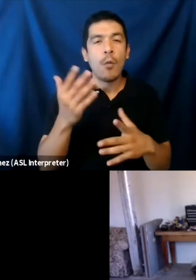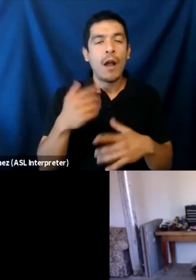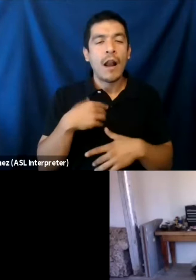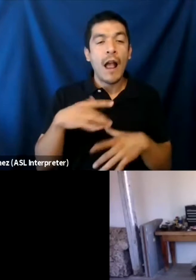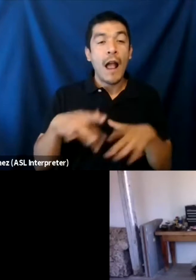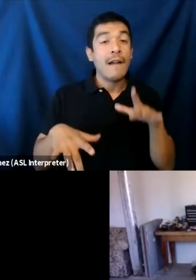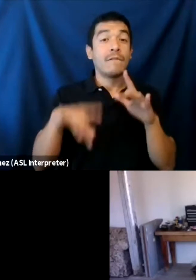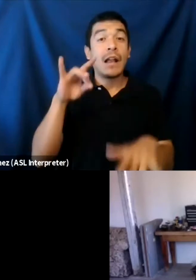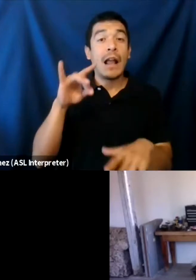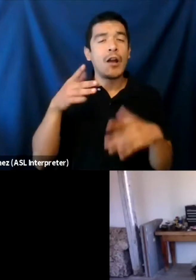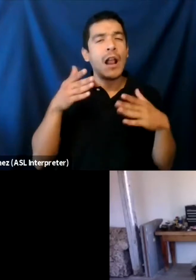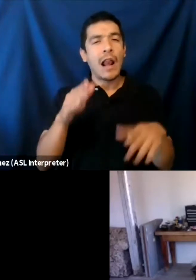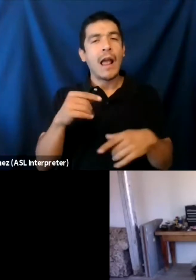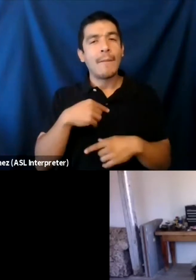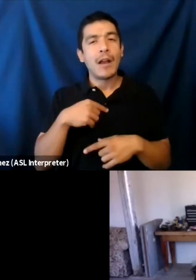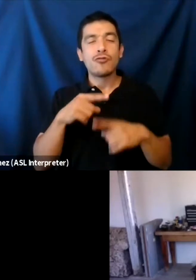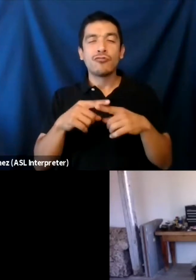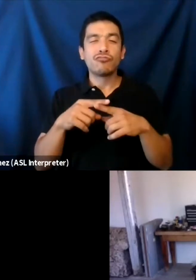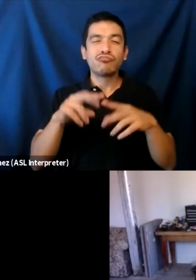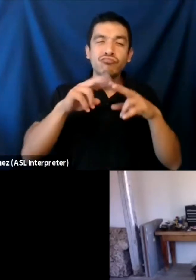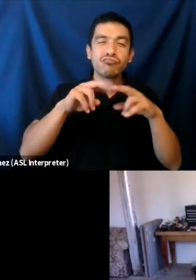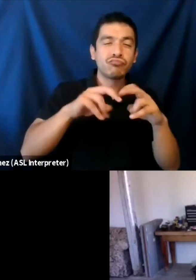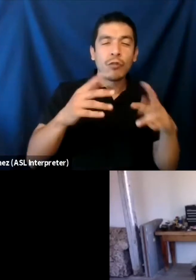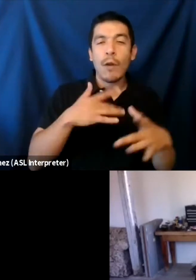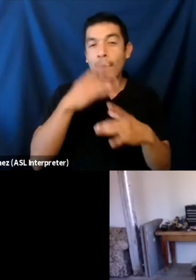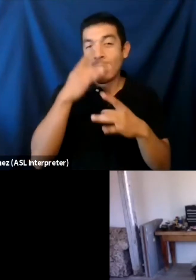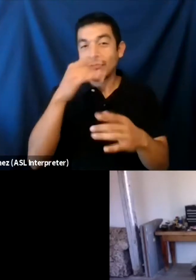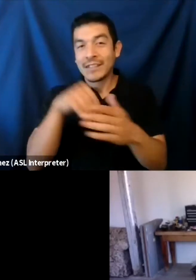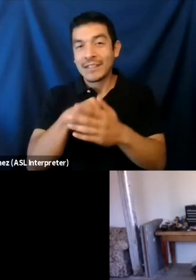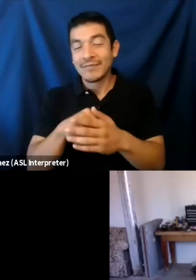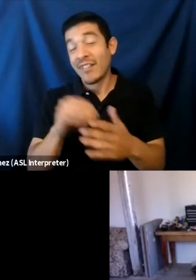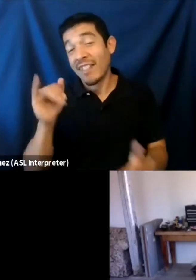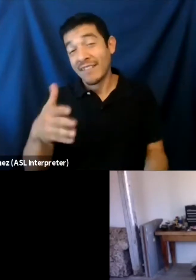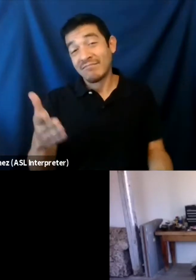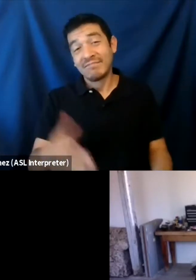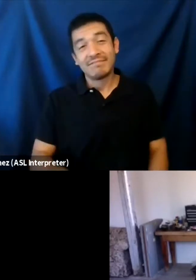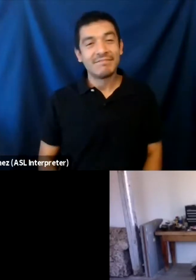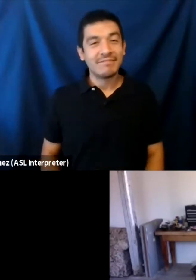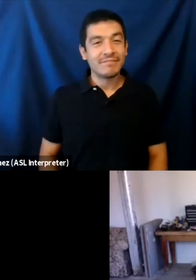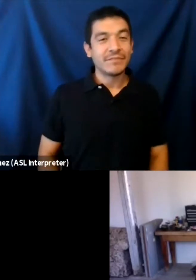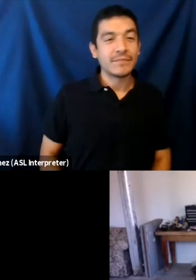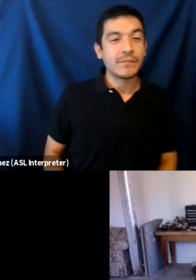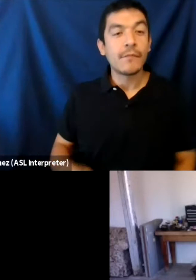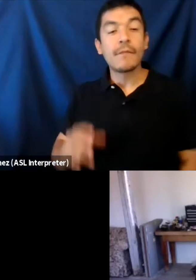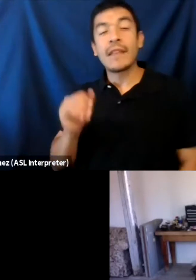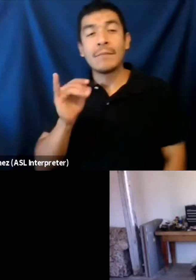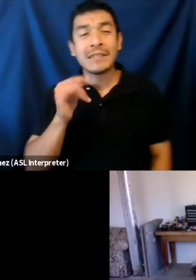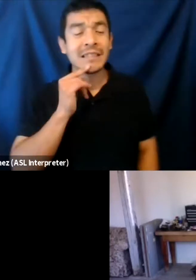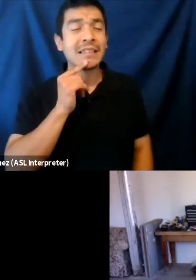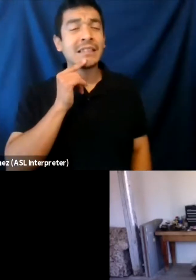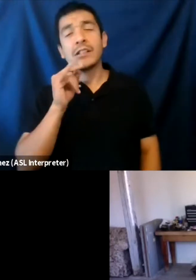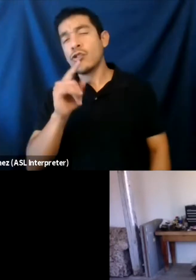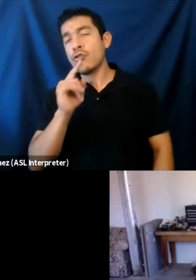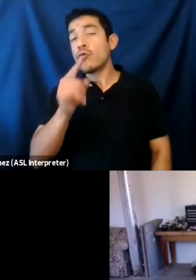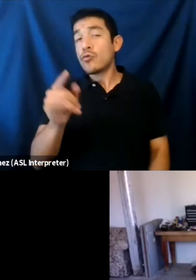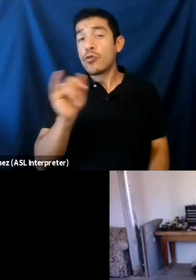that let's me explore what I'm interested in, so, yeah. I mean, is it true that you also spent some time as a journalist?